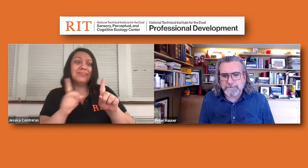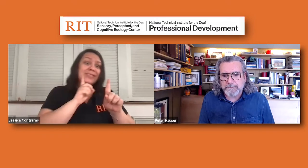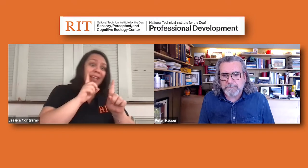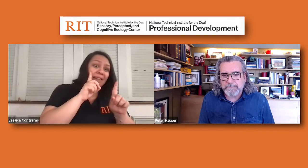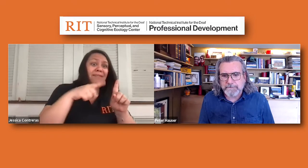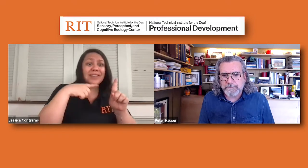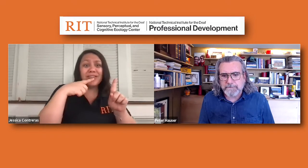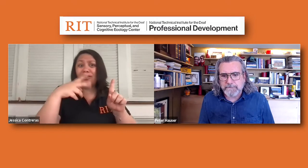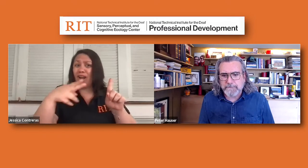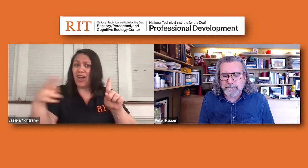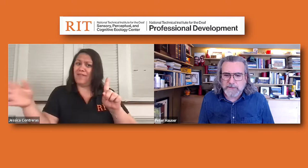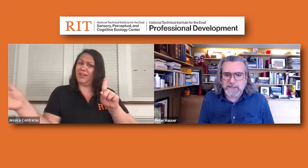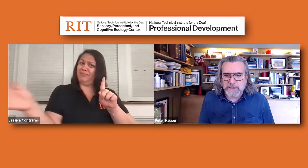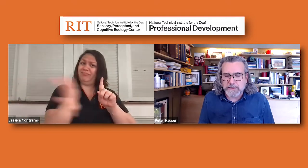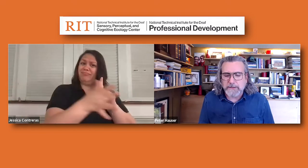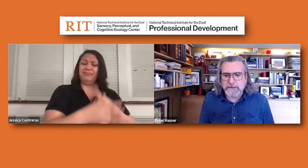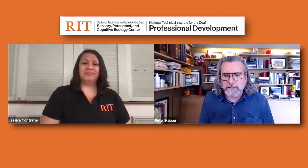mentoring deaf, hearing, and hard of hearing?